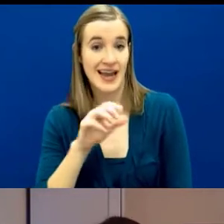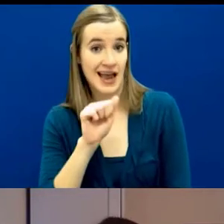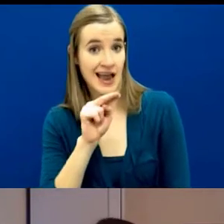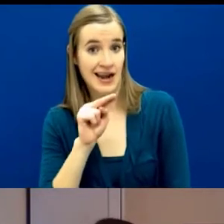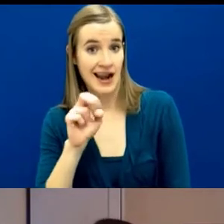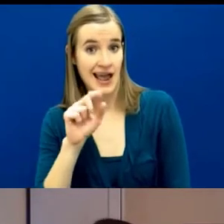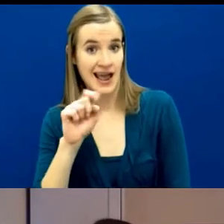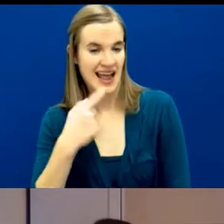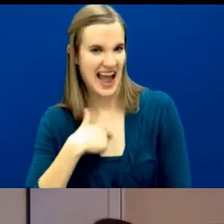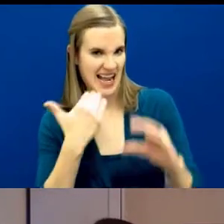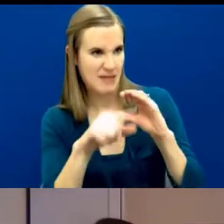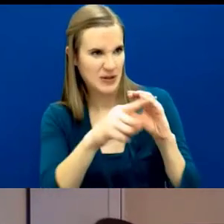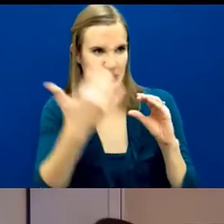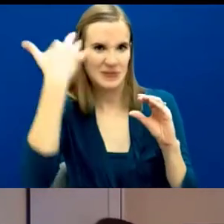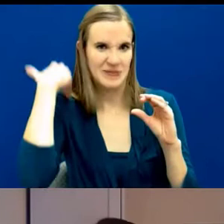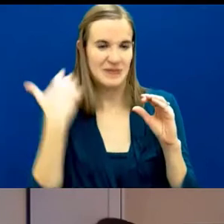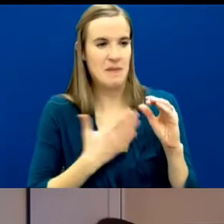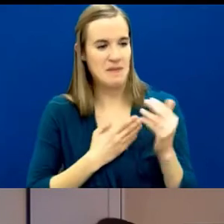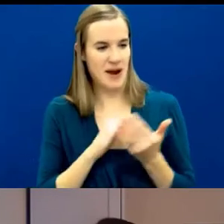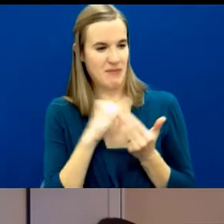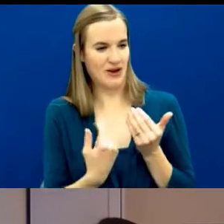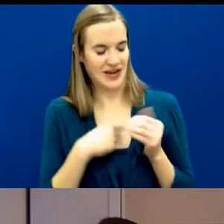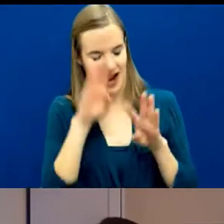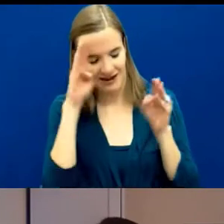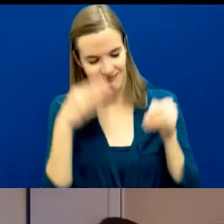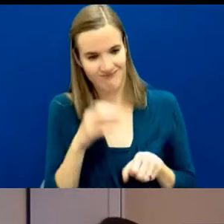projects that I've been working on for a number of years, and I echo what